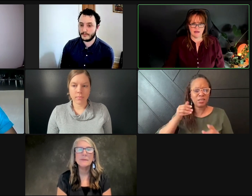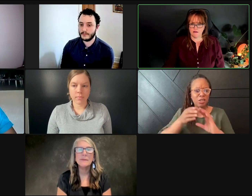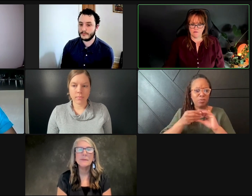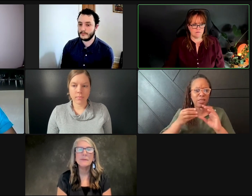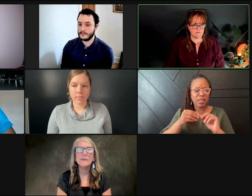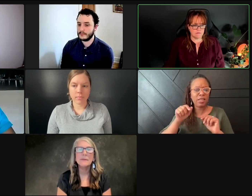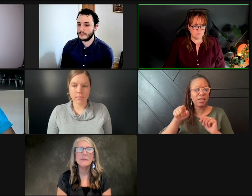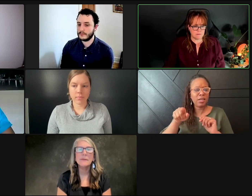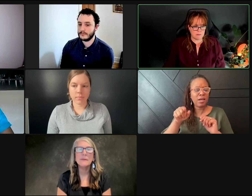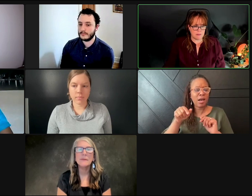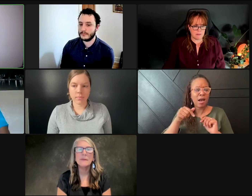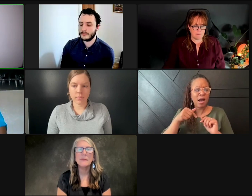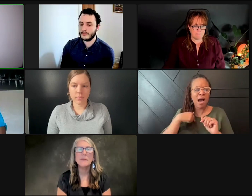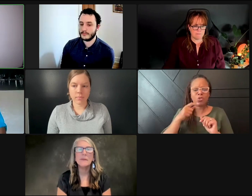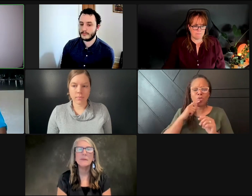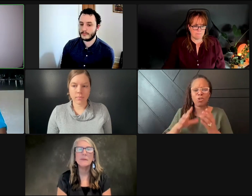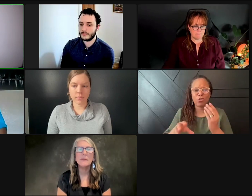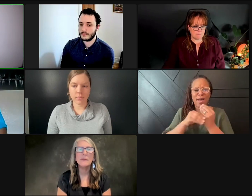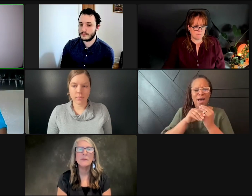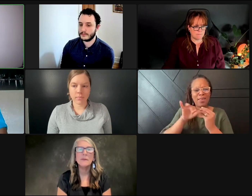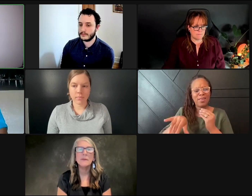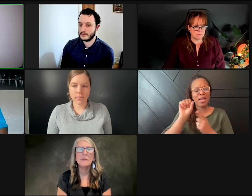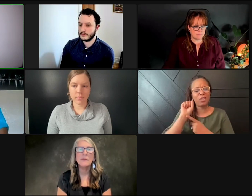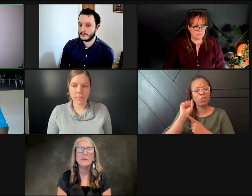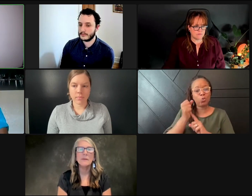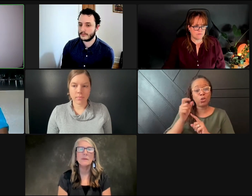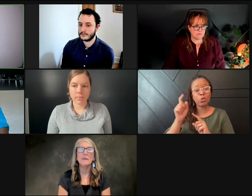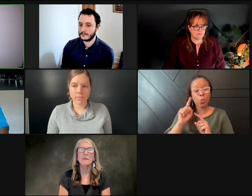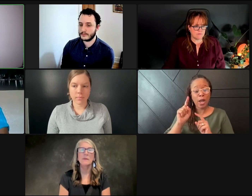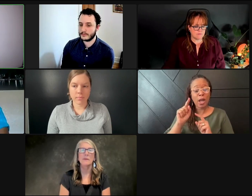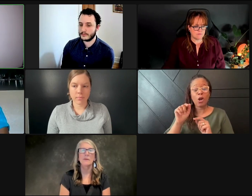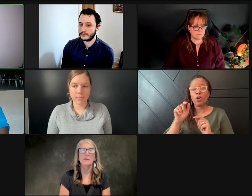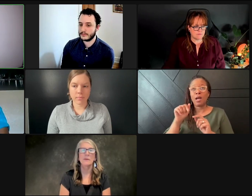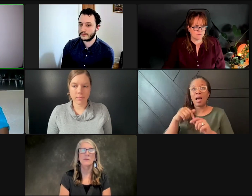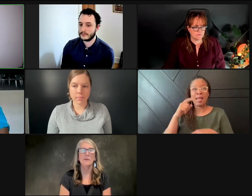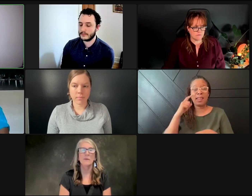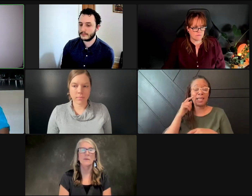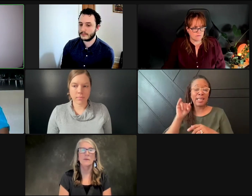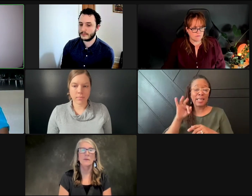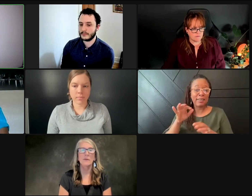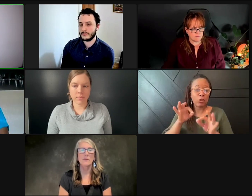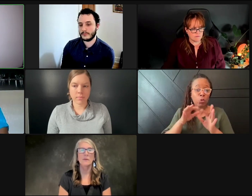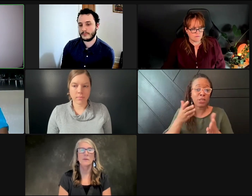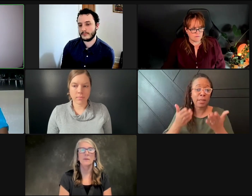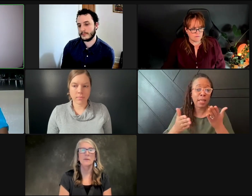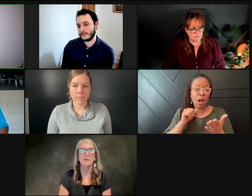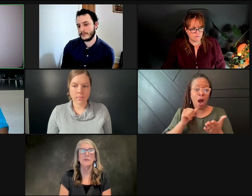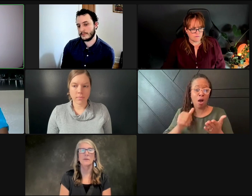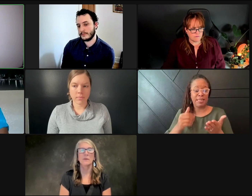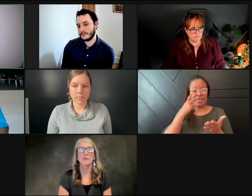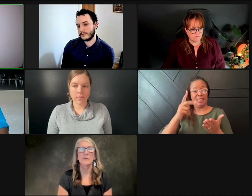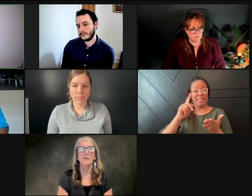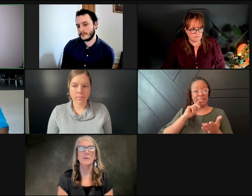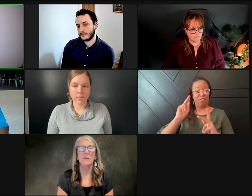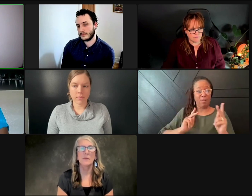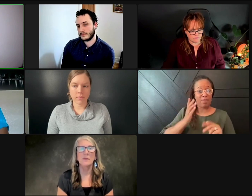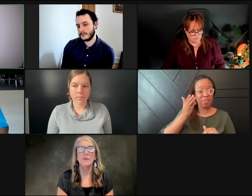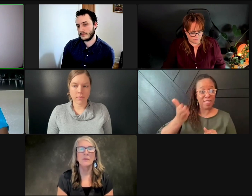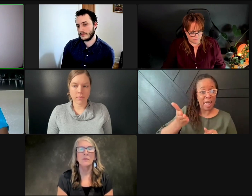Tia. Hi, this is Tia speaking. I just want to add that the situation that we're speaking